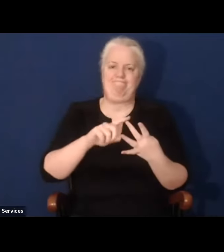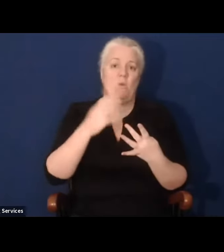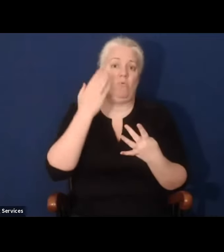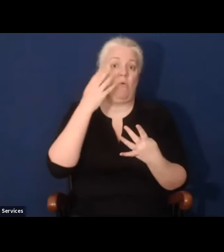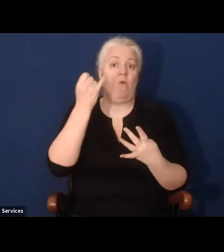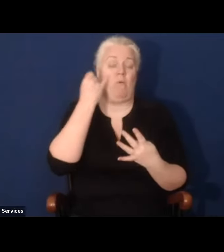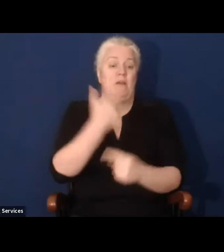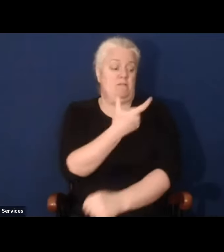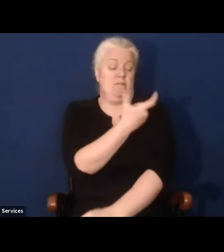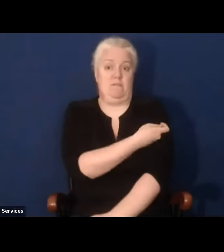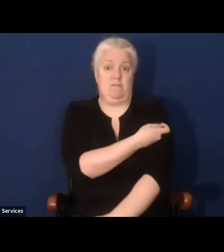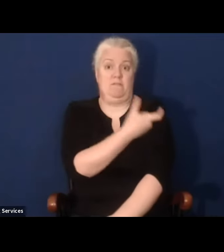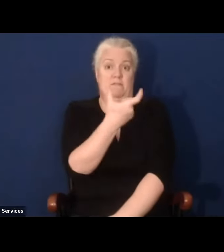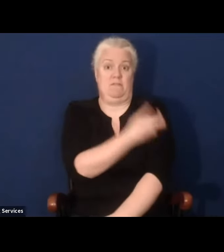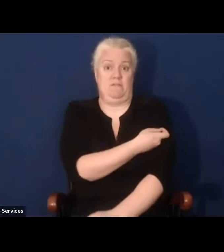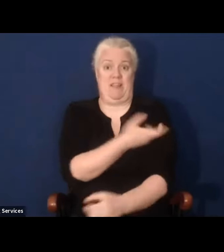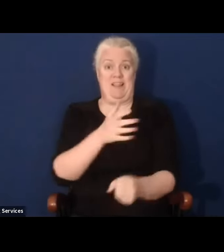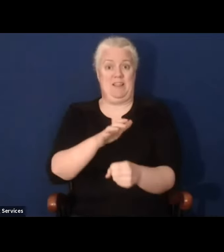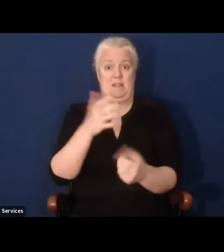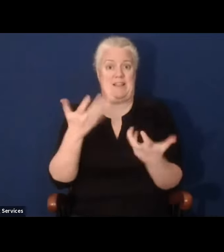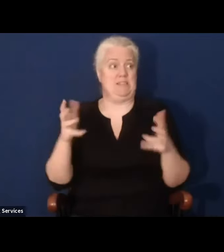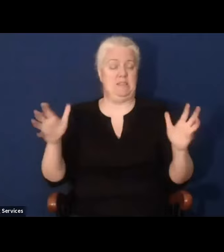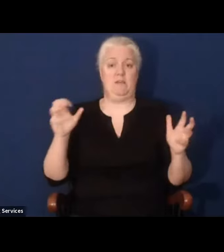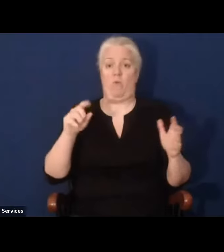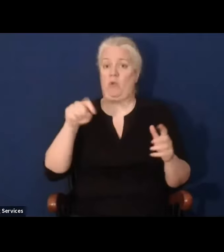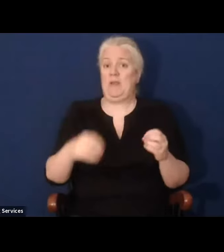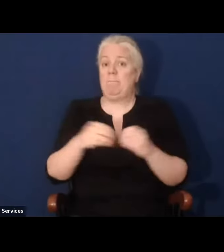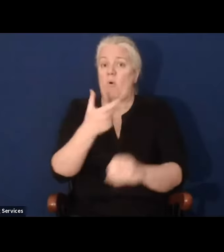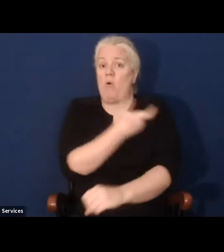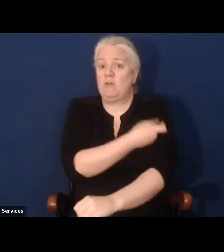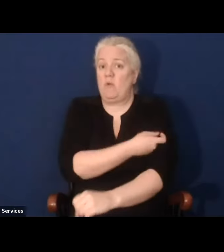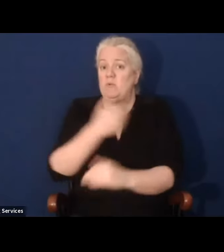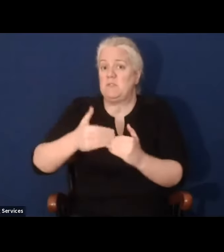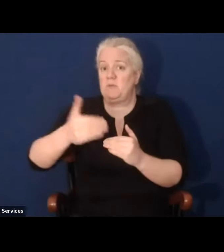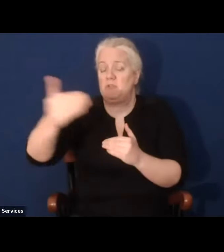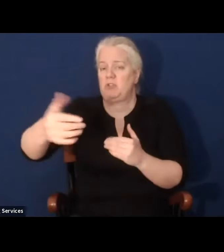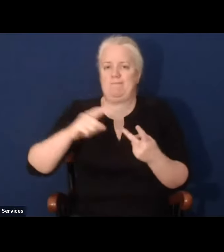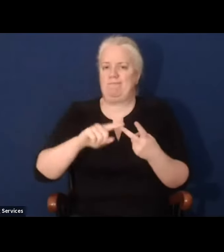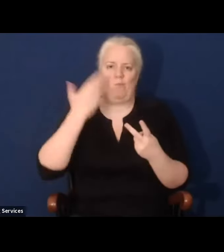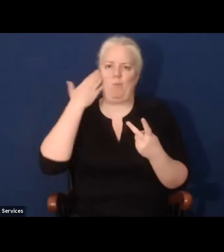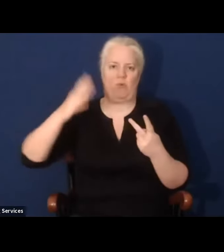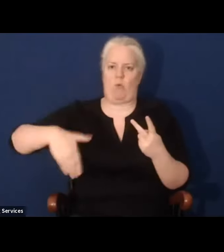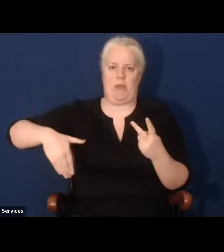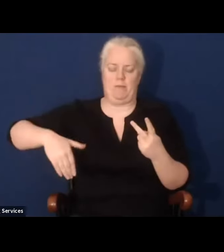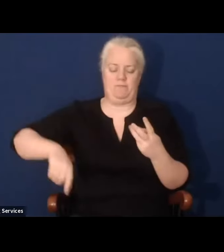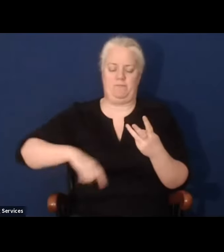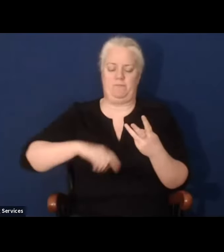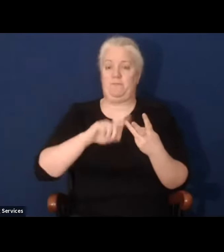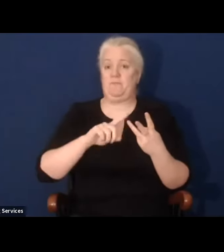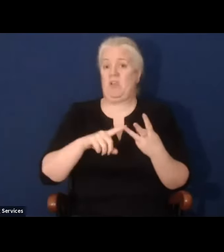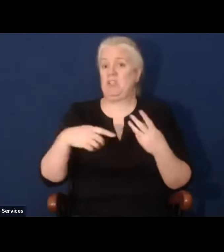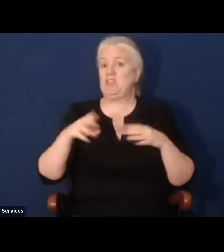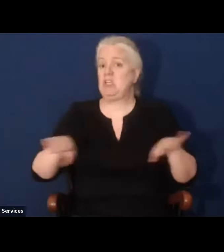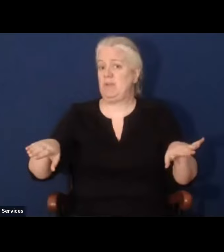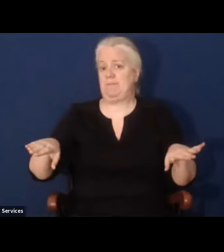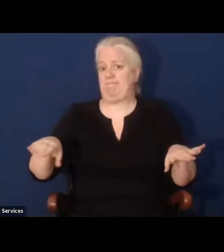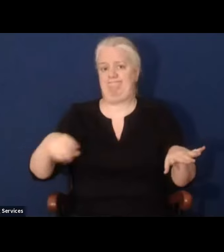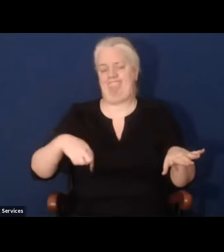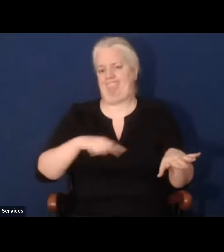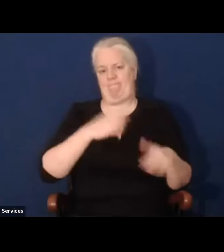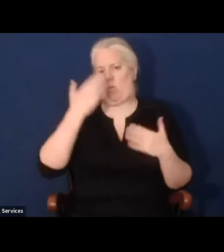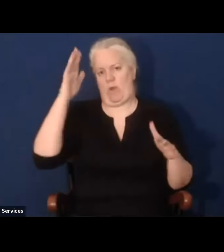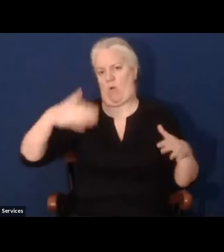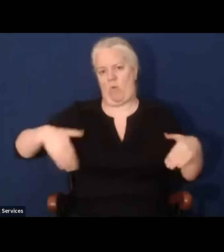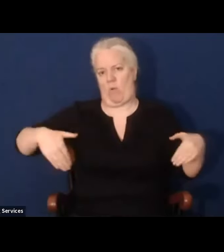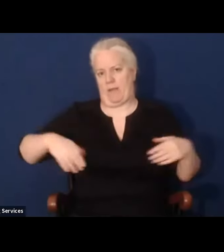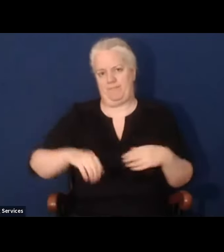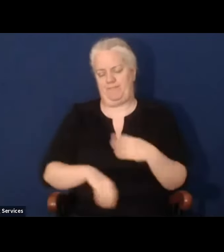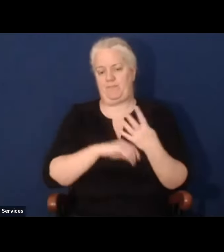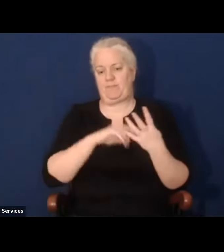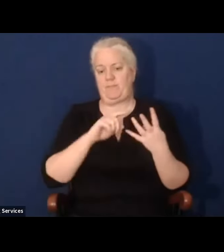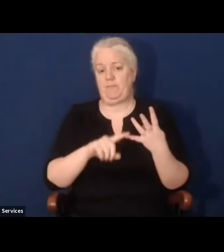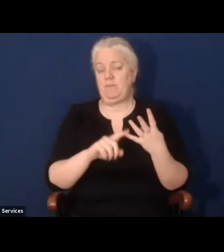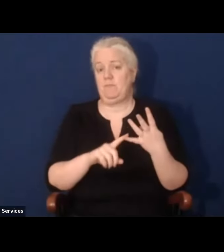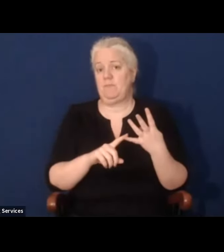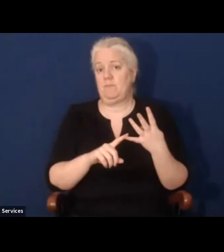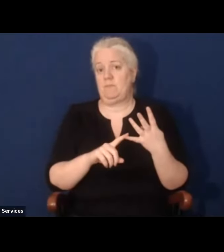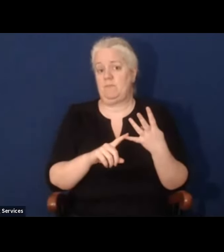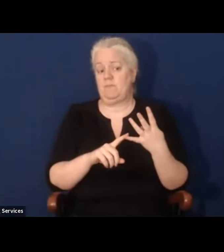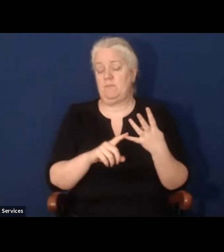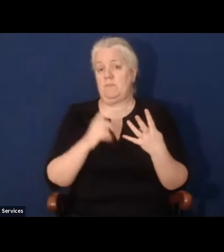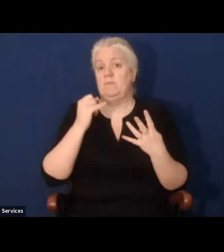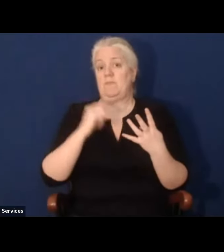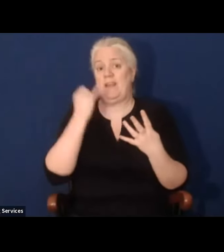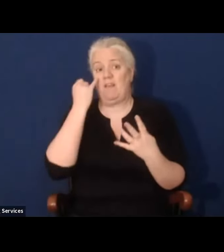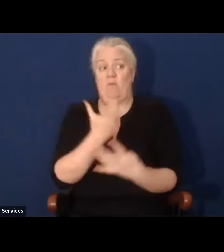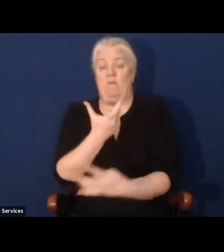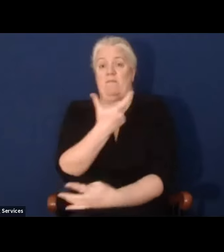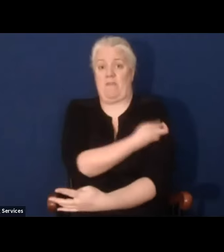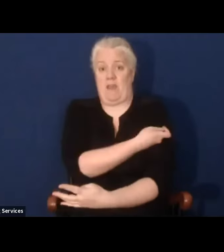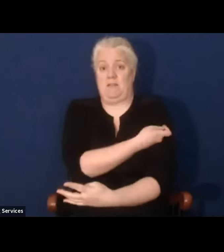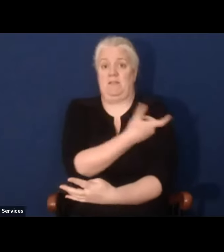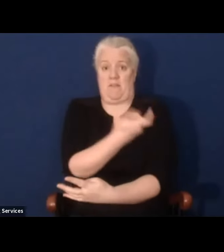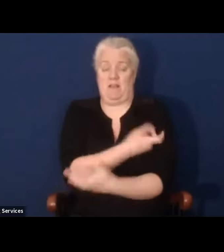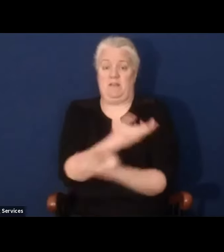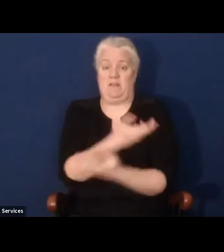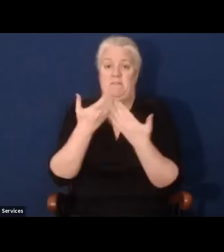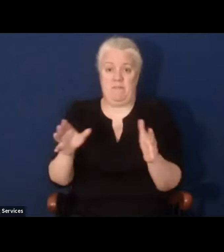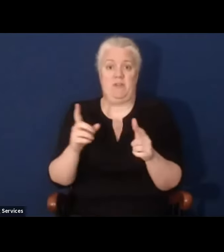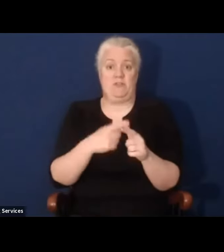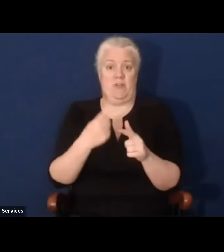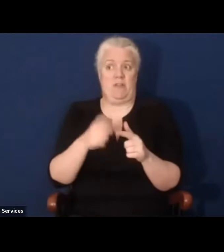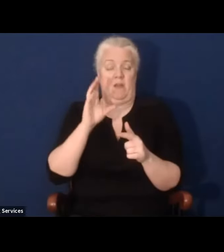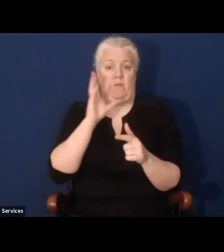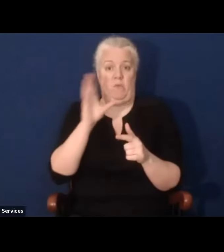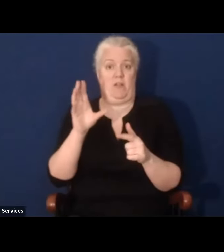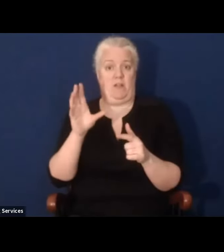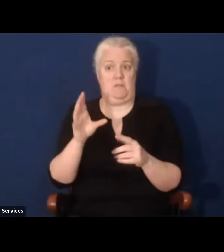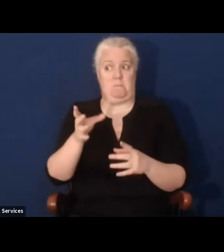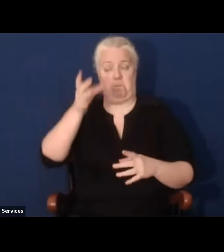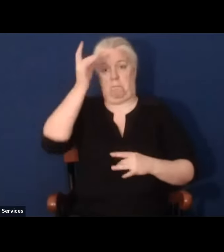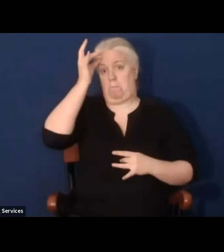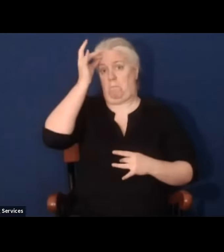But there are things we still don't know about the COVID-19 vaccine. We still don't know how long the protection from the vaccine will last. We don't know if it's going to be many years or if it's just going to be a few years. We don't know that yet. We don't know whether additional doses will be needed in the future. And we also don't know if this vaccine is safe and works the same way in children. And we still don't know whether being vaccinated prevents